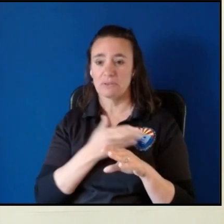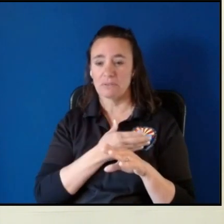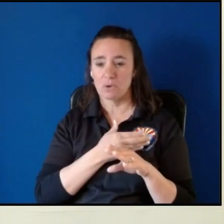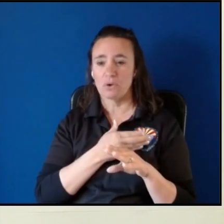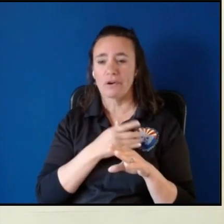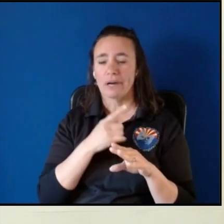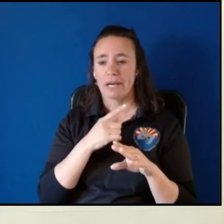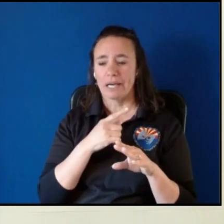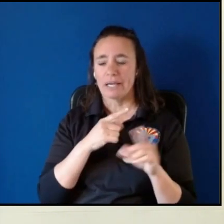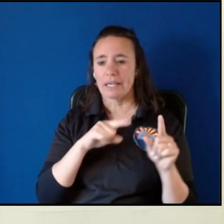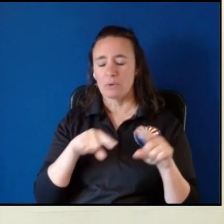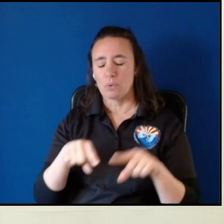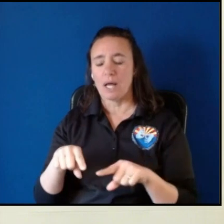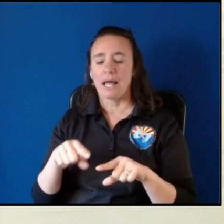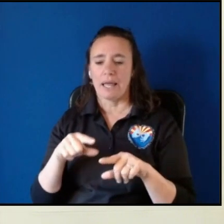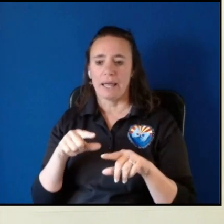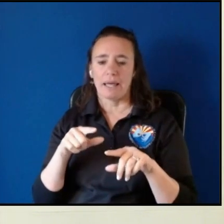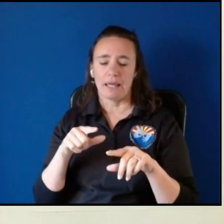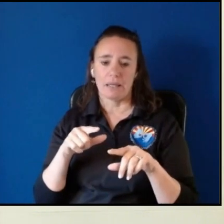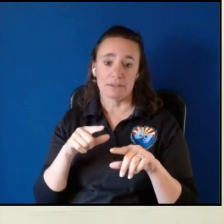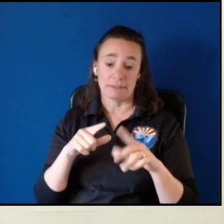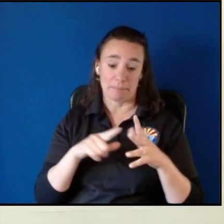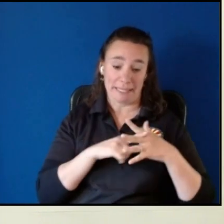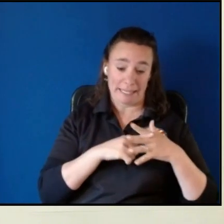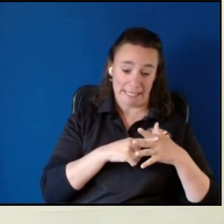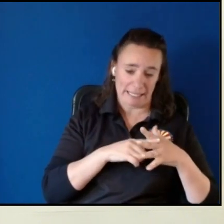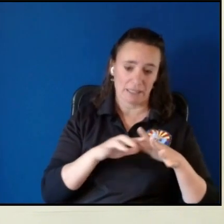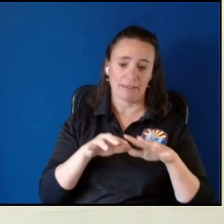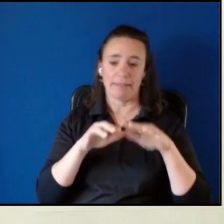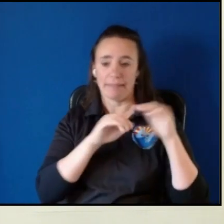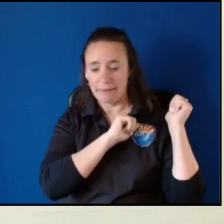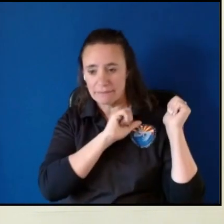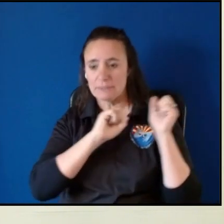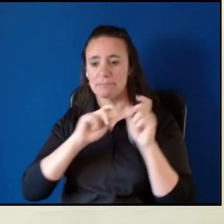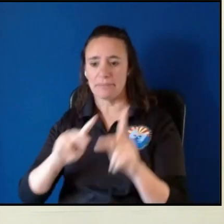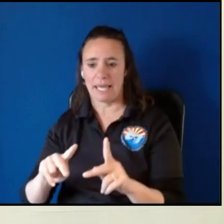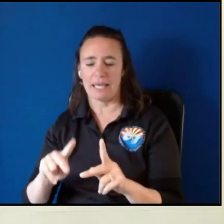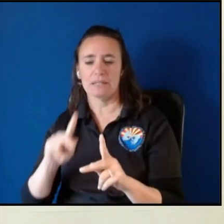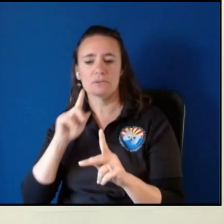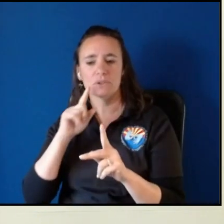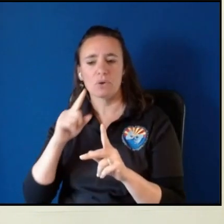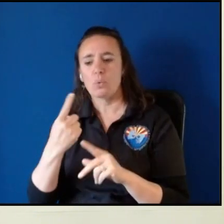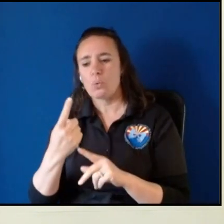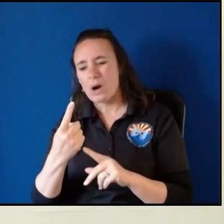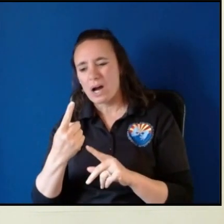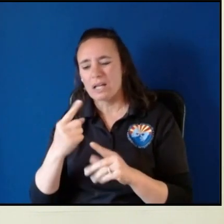We were getting single digit relative humidity minimums during the day and during the night times we were only